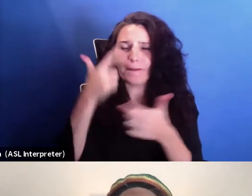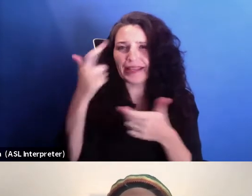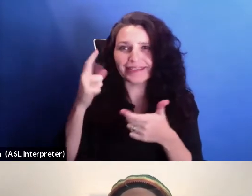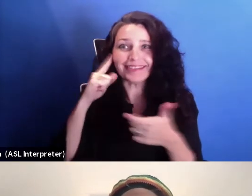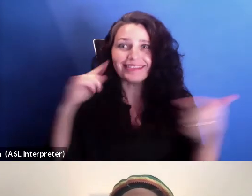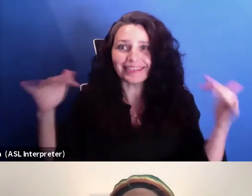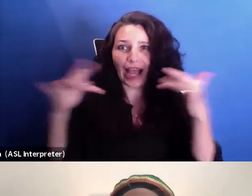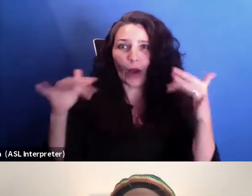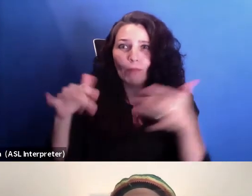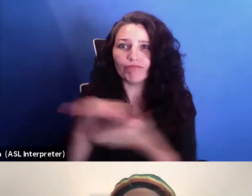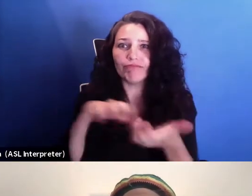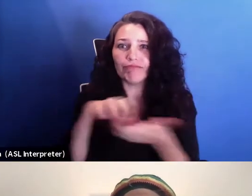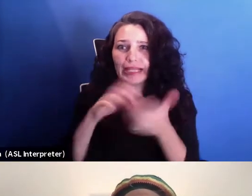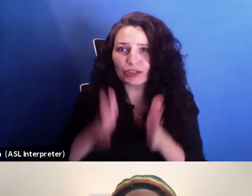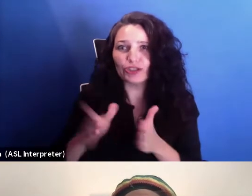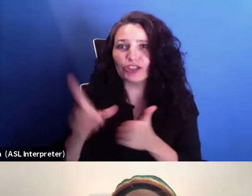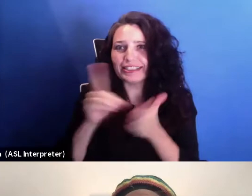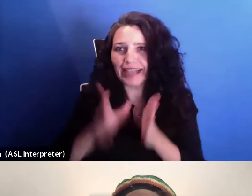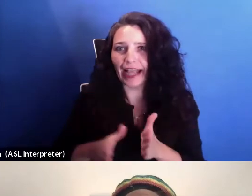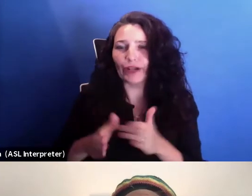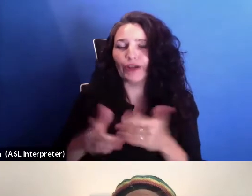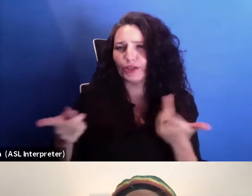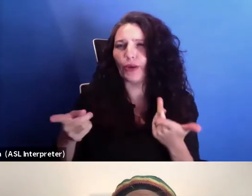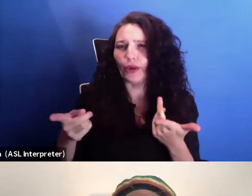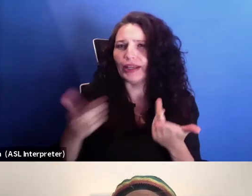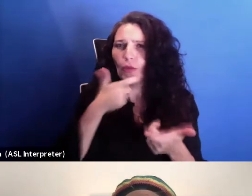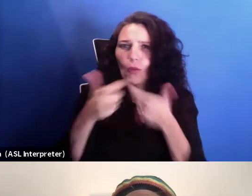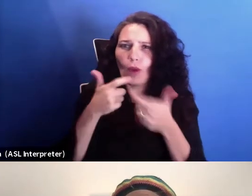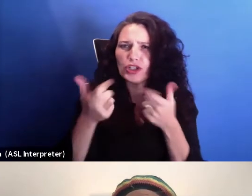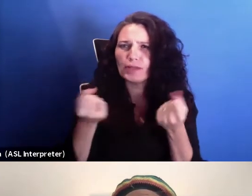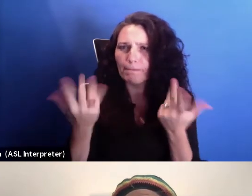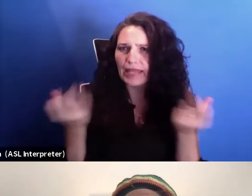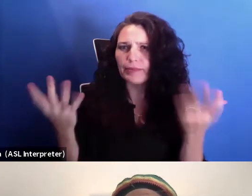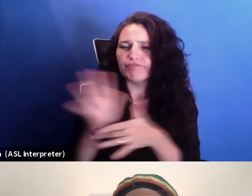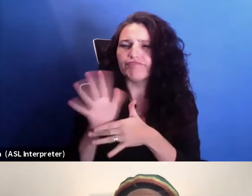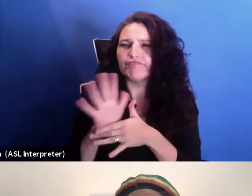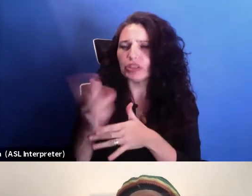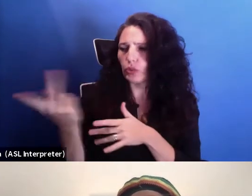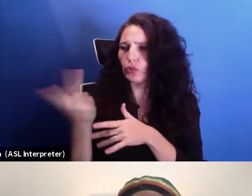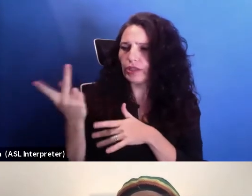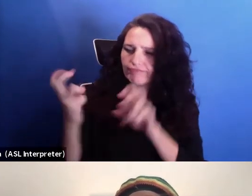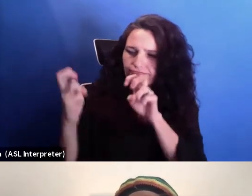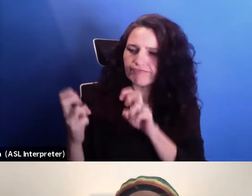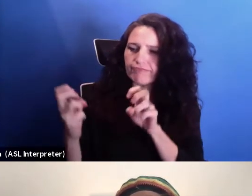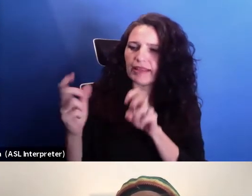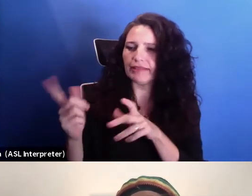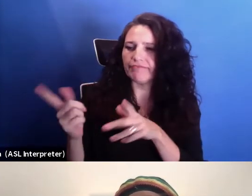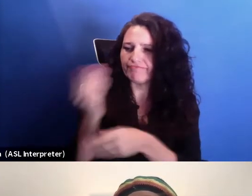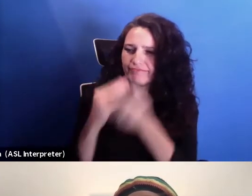So we had a lunch and he had some really interesting kind of issue oriented ideas around documentaries